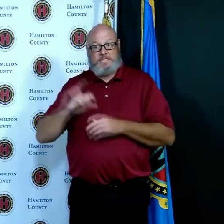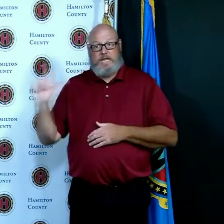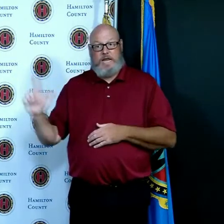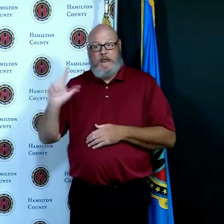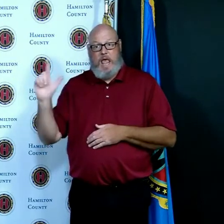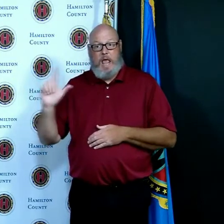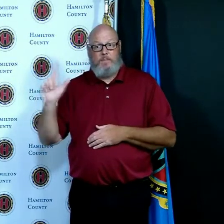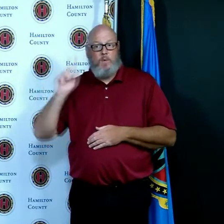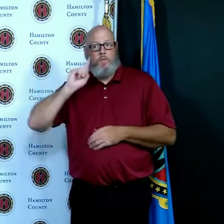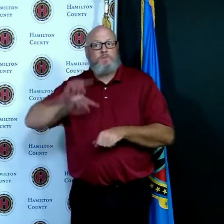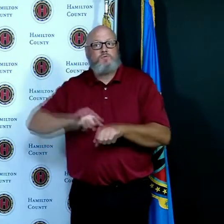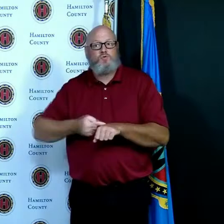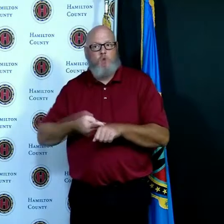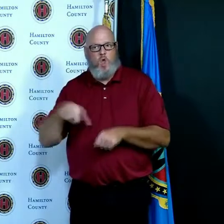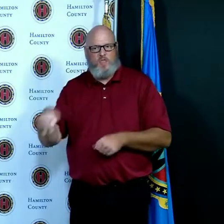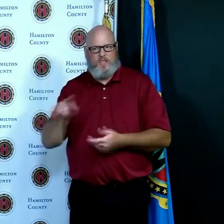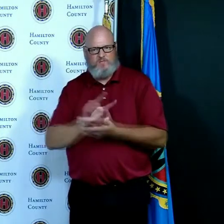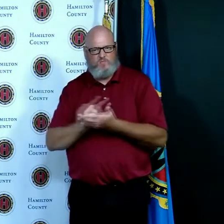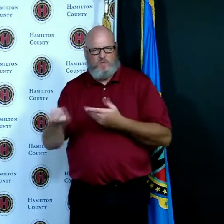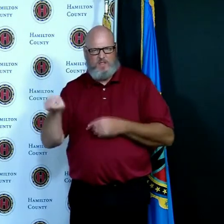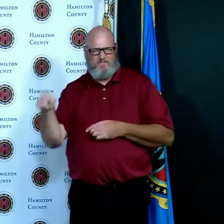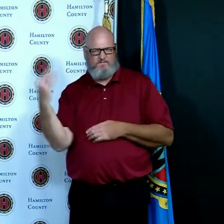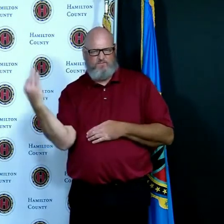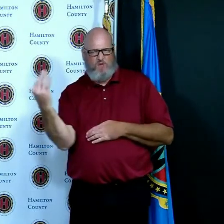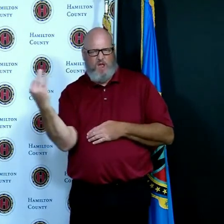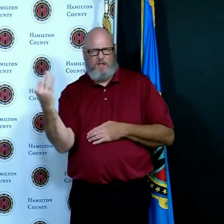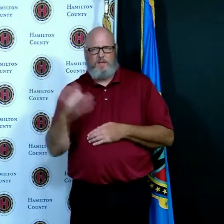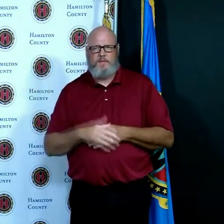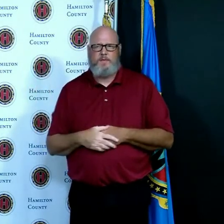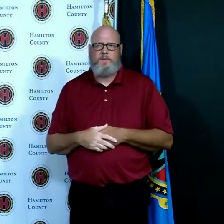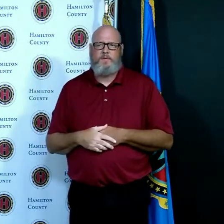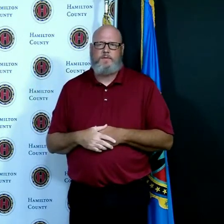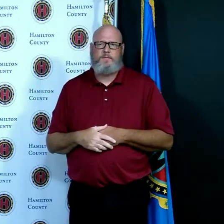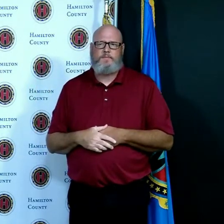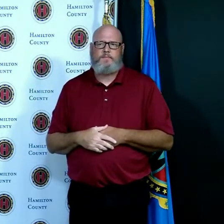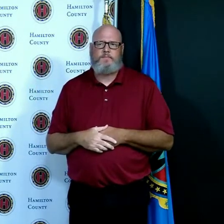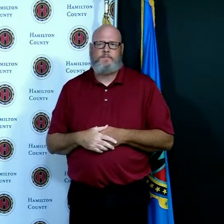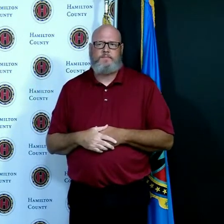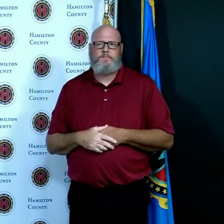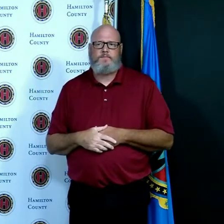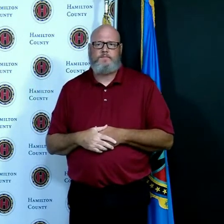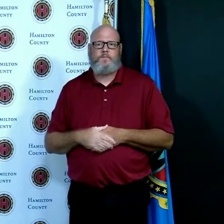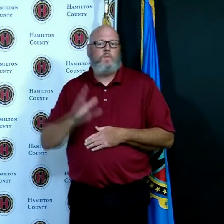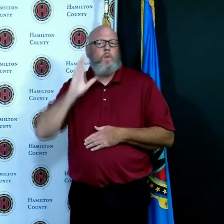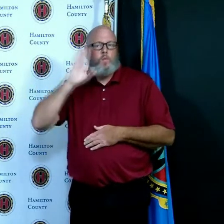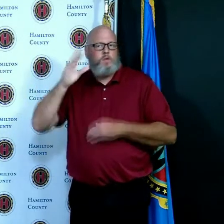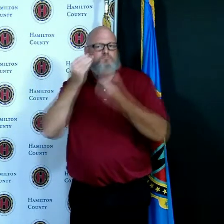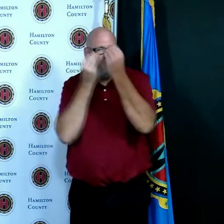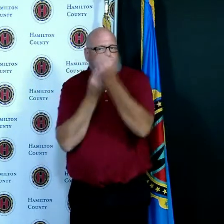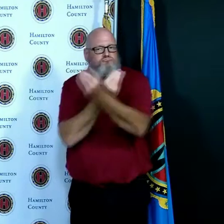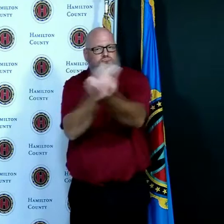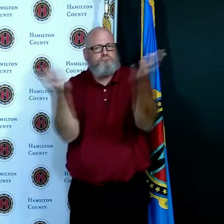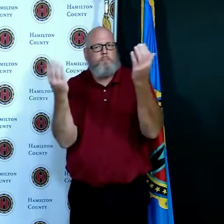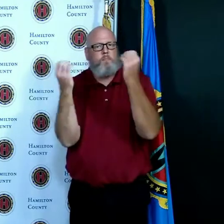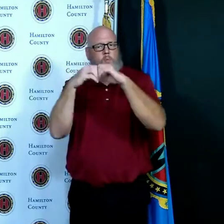and there'll be more information later today or tomorrow on the site about that but again the goal is really to have access for all